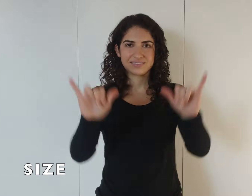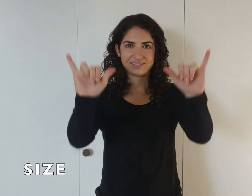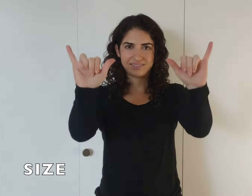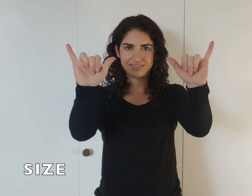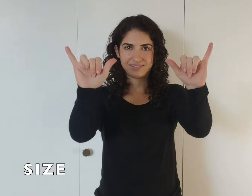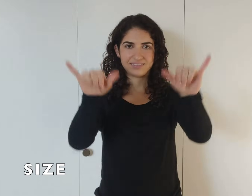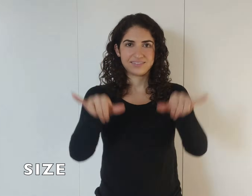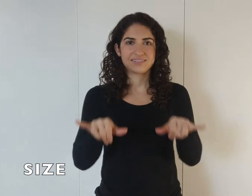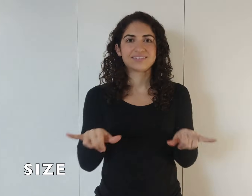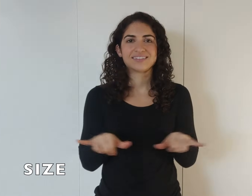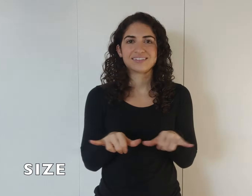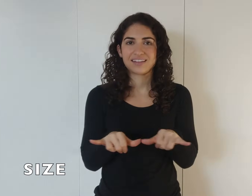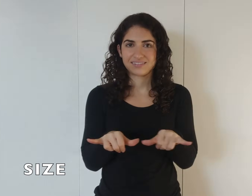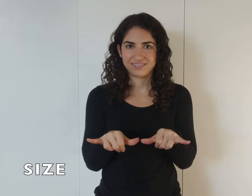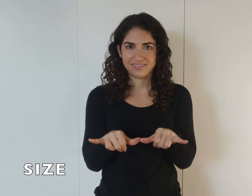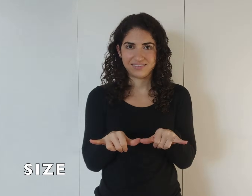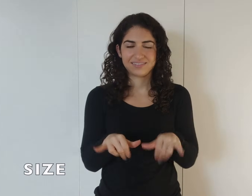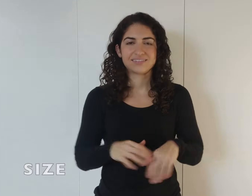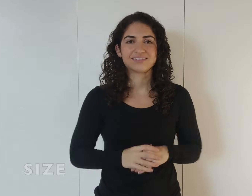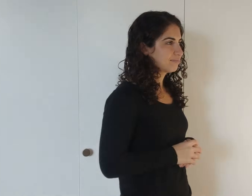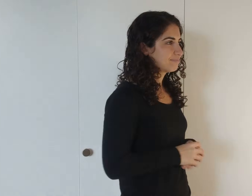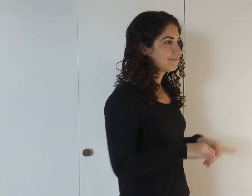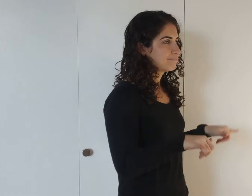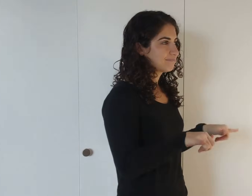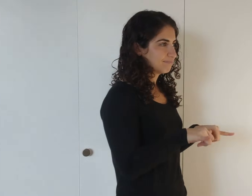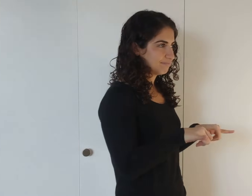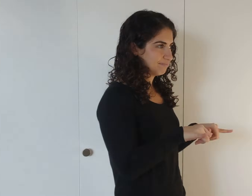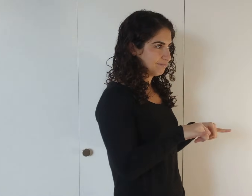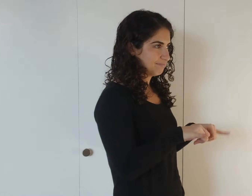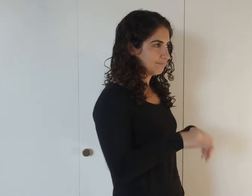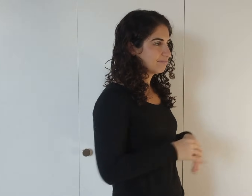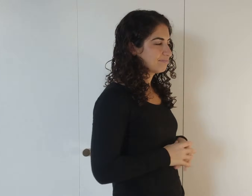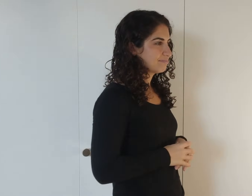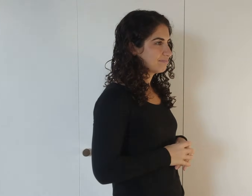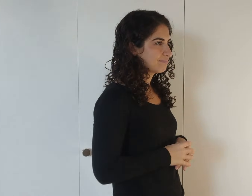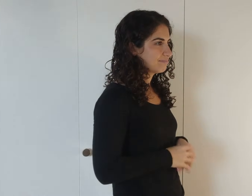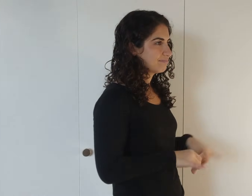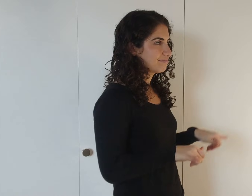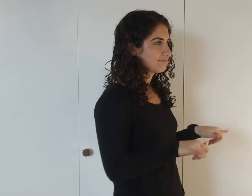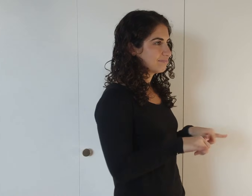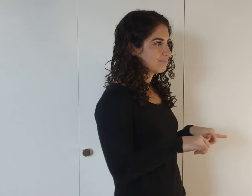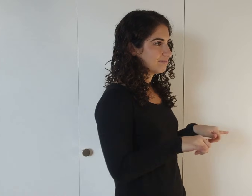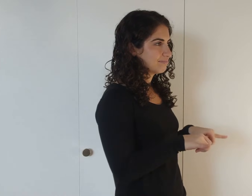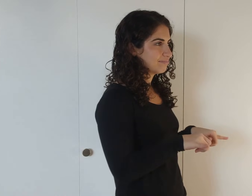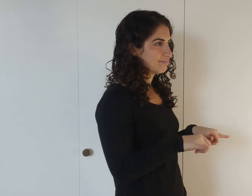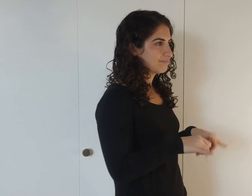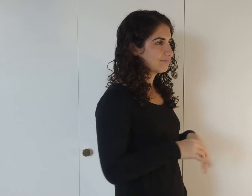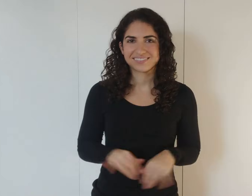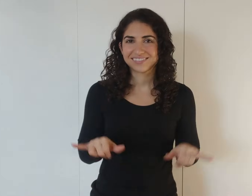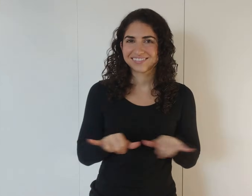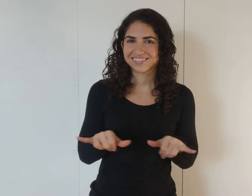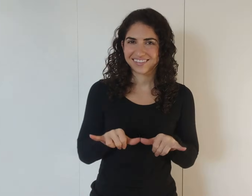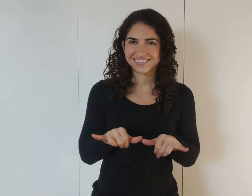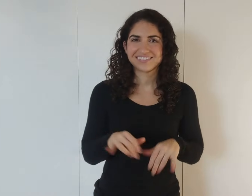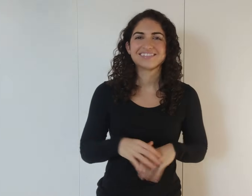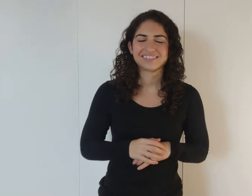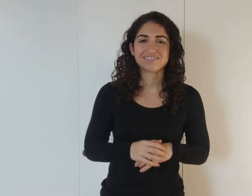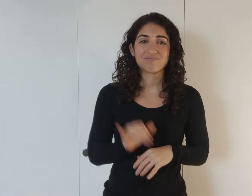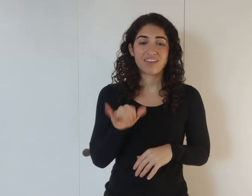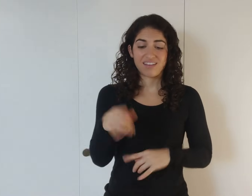The "Y" handshape: SIZE. SIZE.